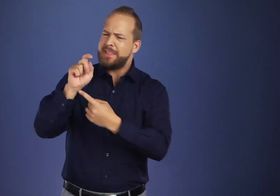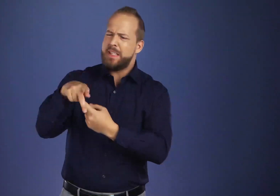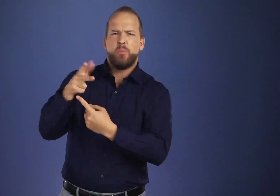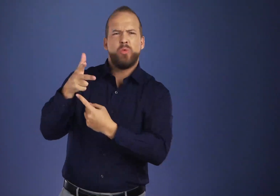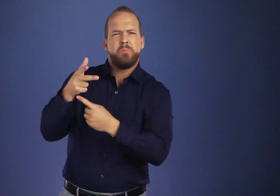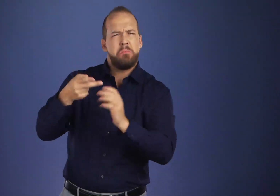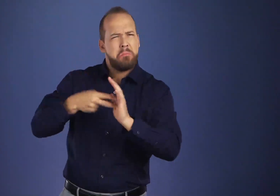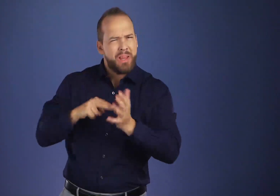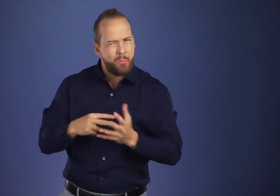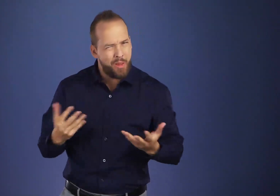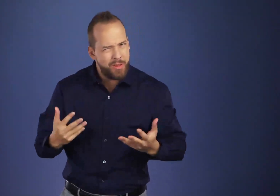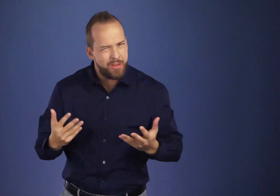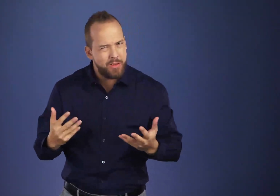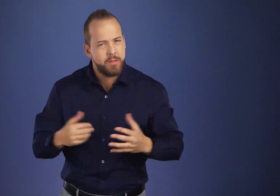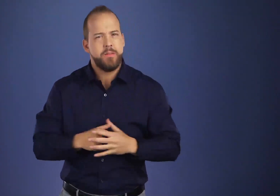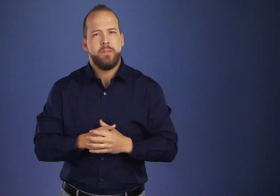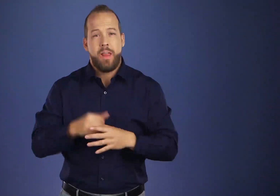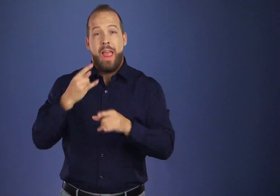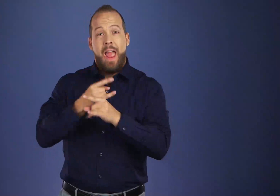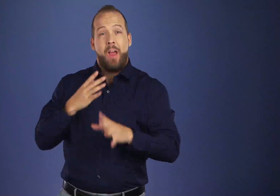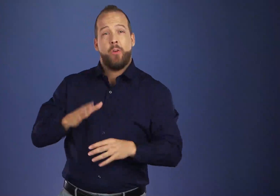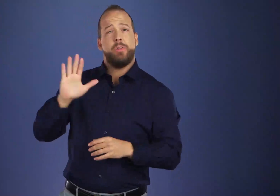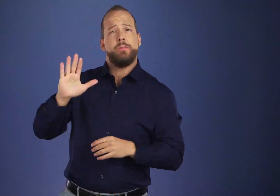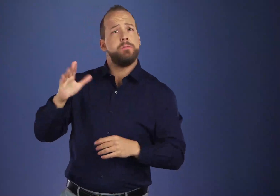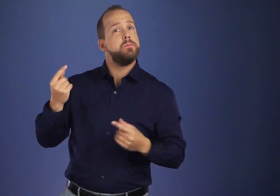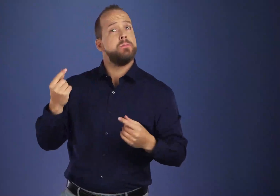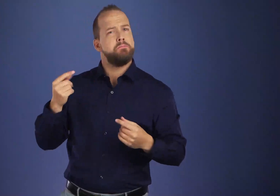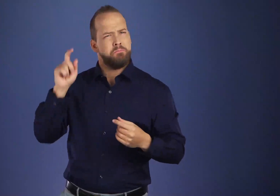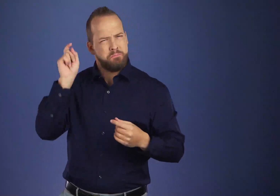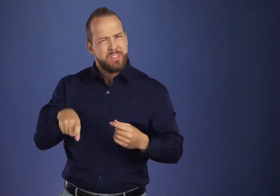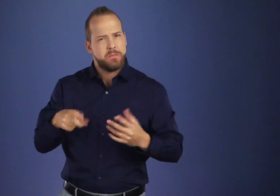Step Three represents our first attempt to do this.